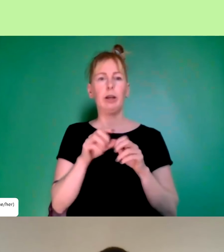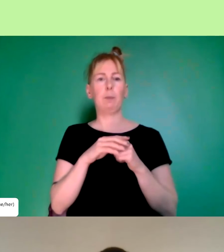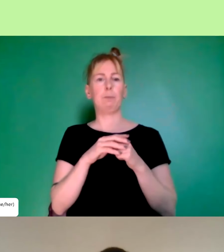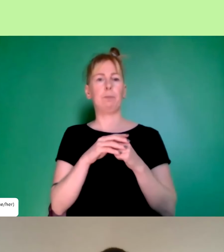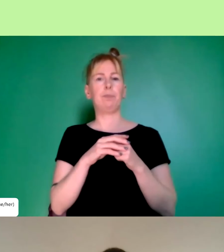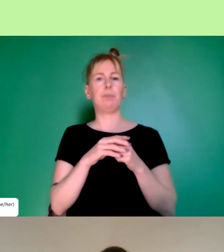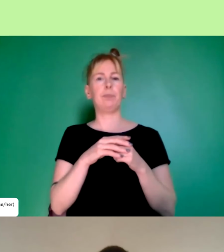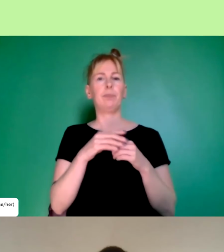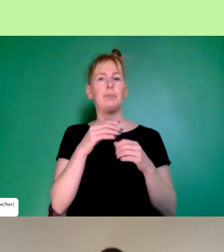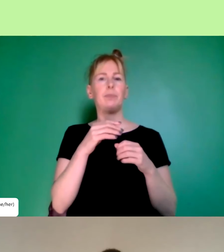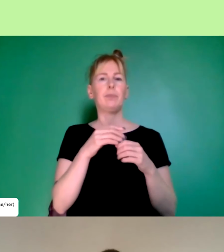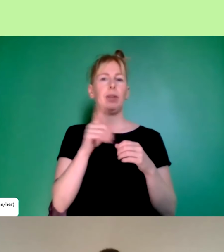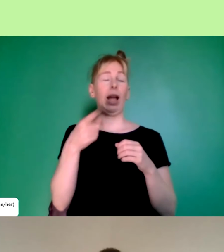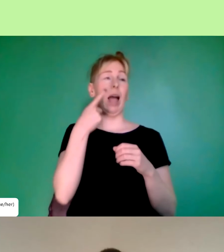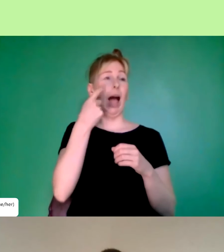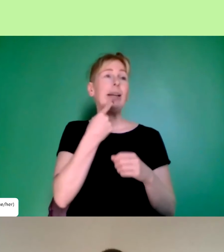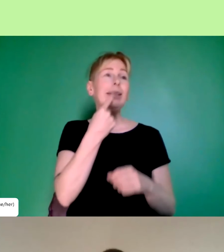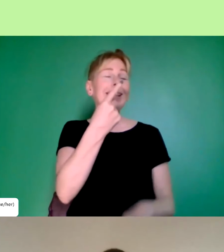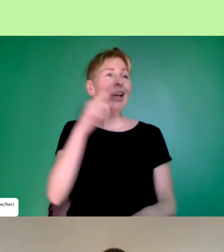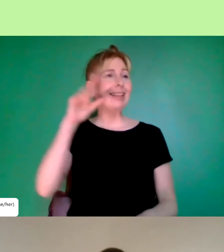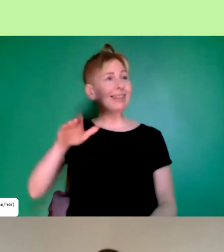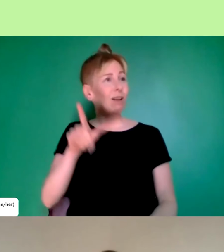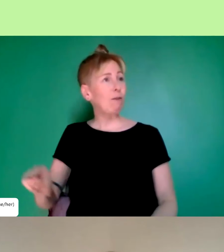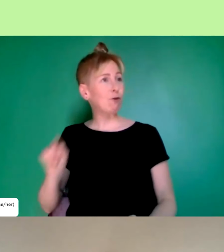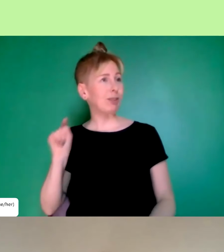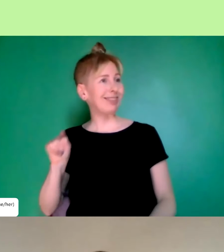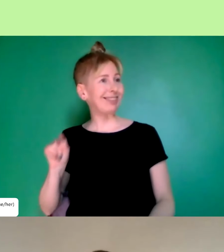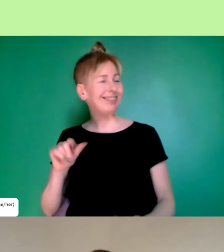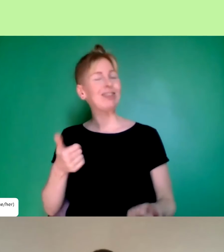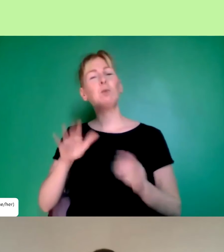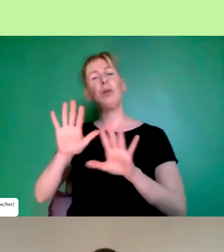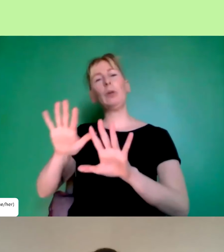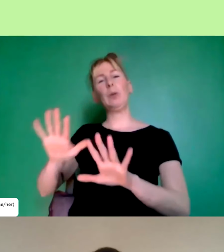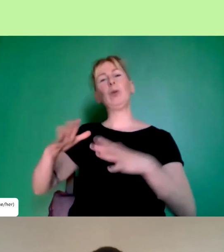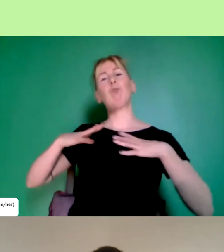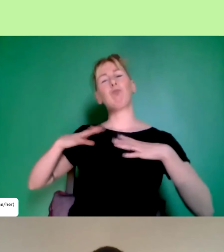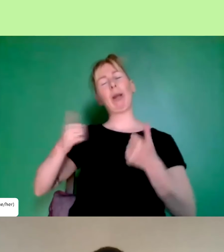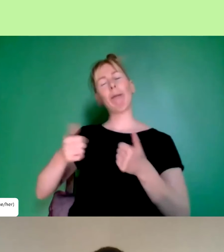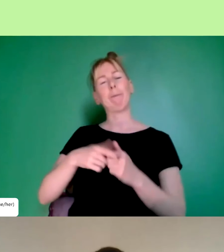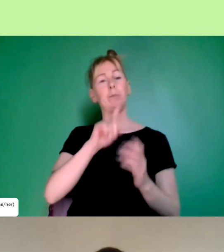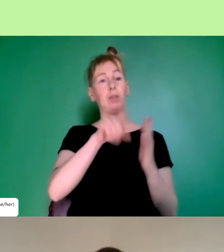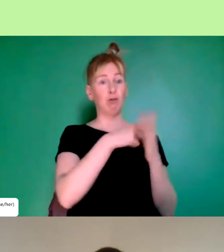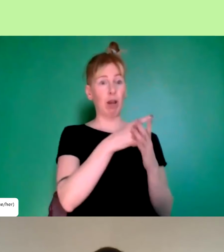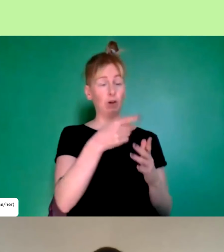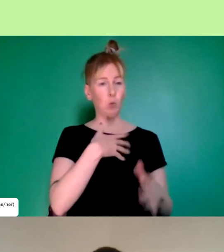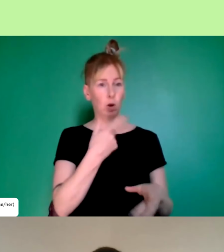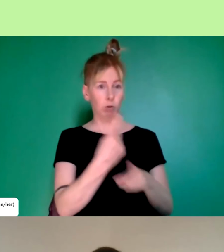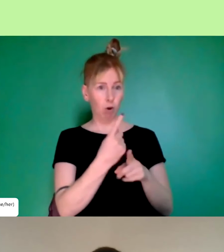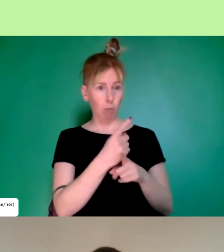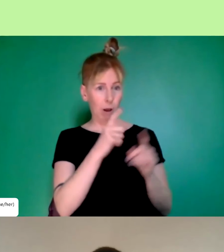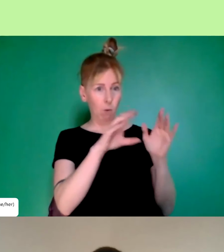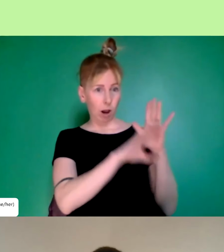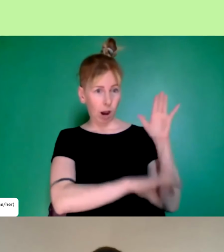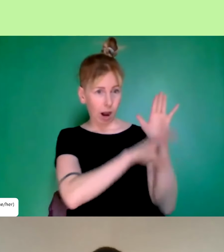Okay. Do you want to do you want to? I'll let you take a break. And then Jack, if Jack, do you want to jump in on the class question?